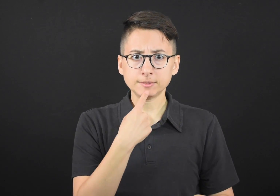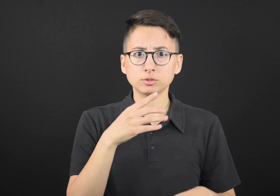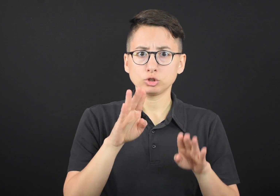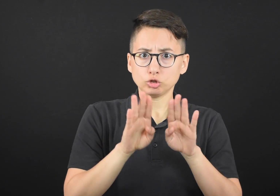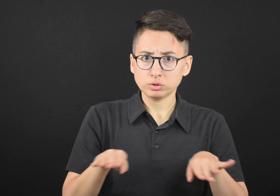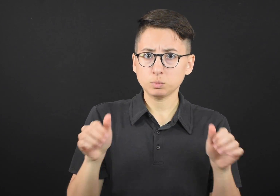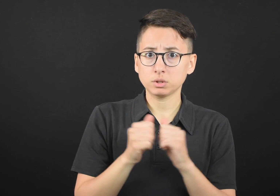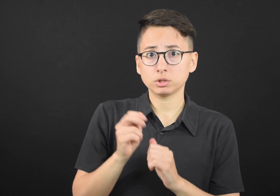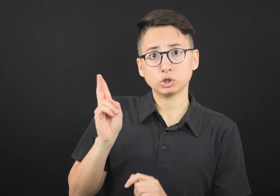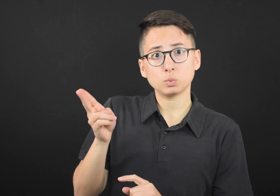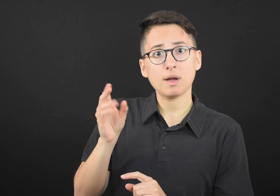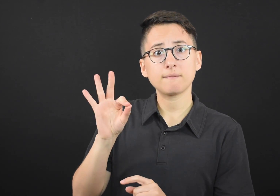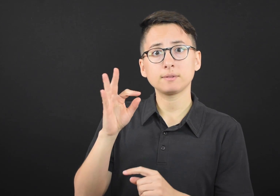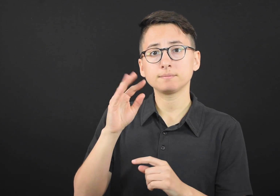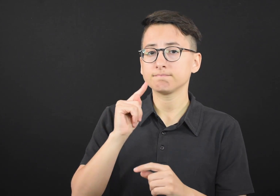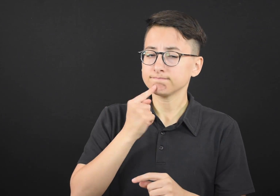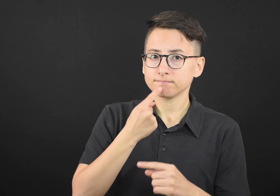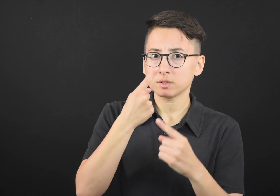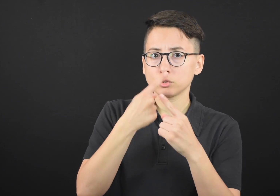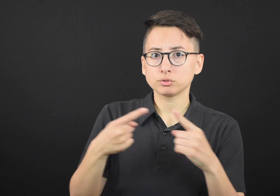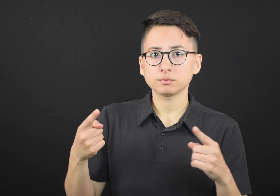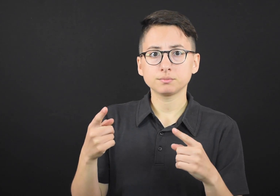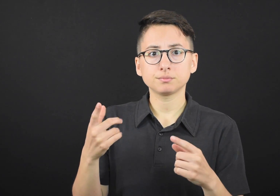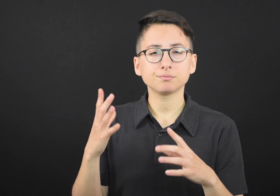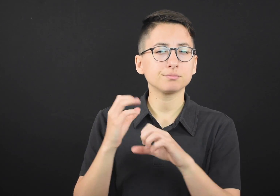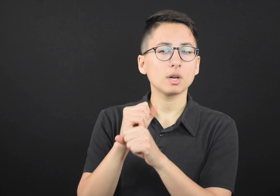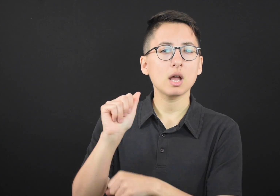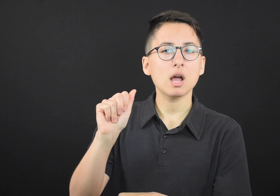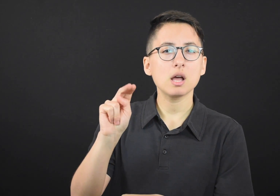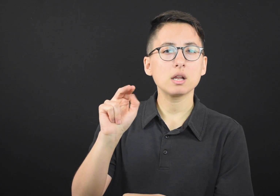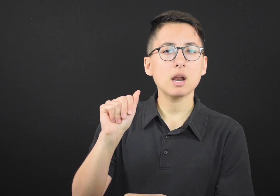allergy (anaphylaxis) to any substance